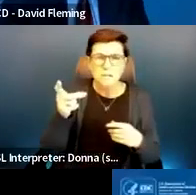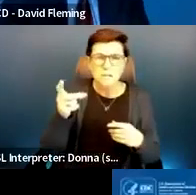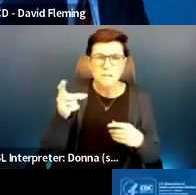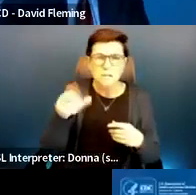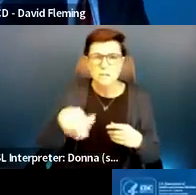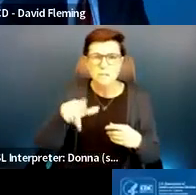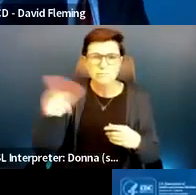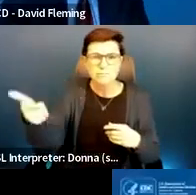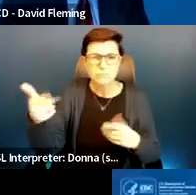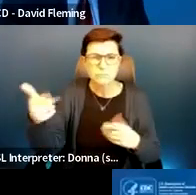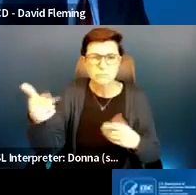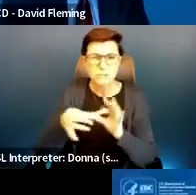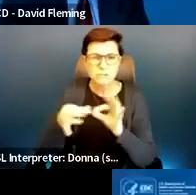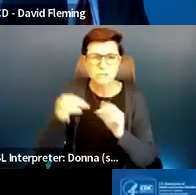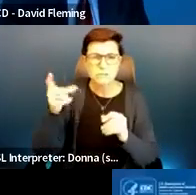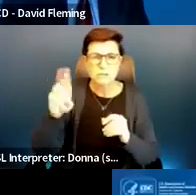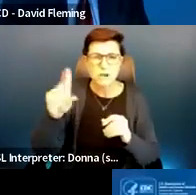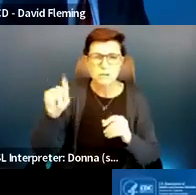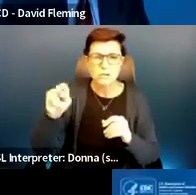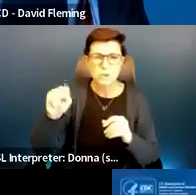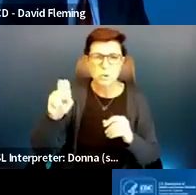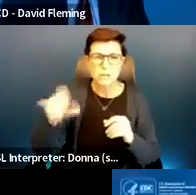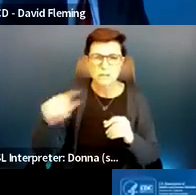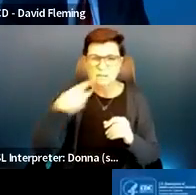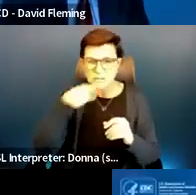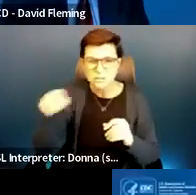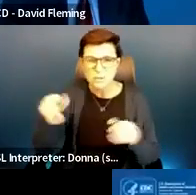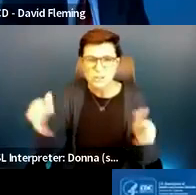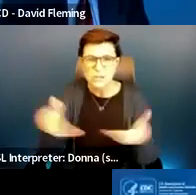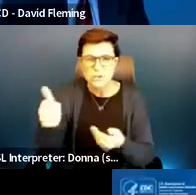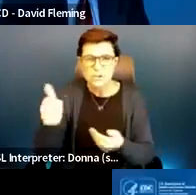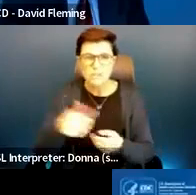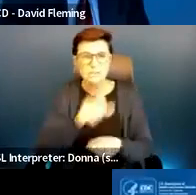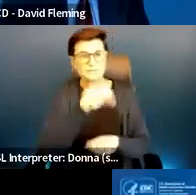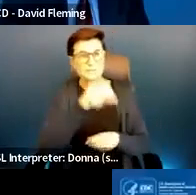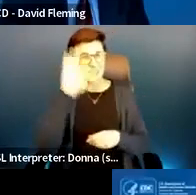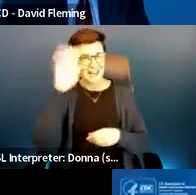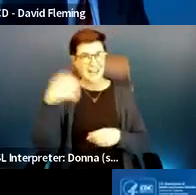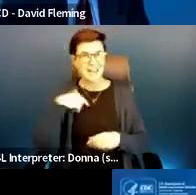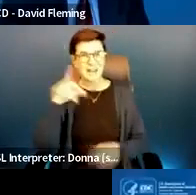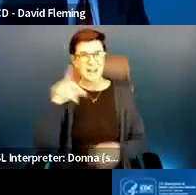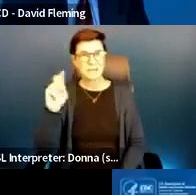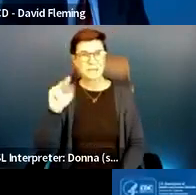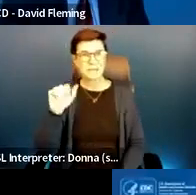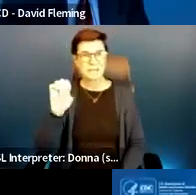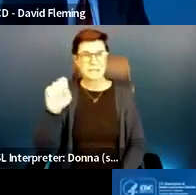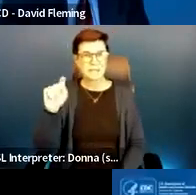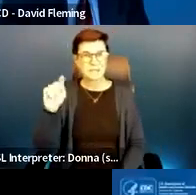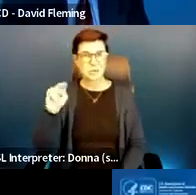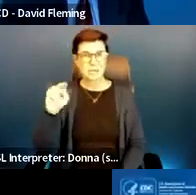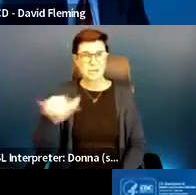and just introduce yourself, Denise, for a second. Hello. I'm Denise Tony. I am the laboratory director